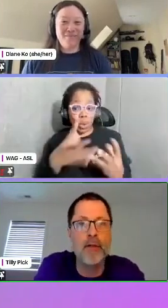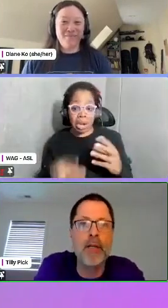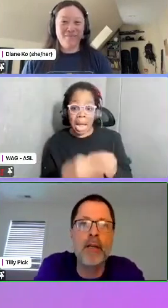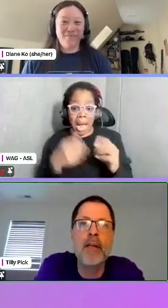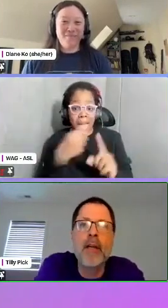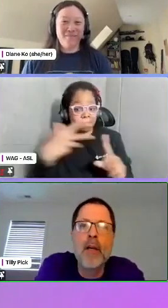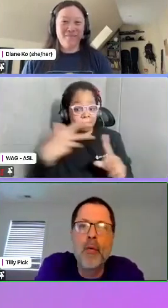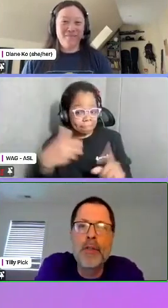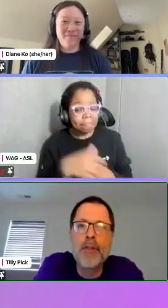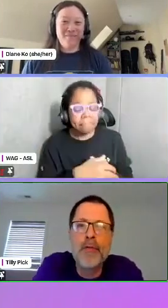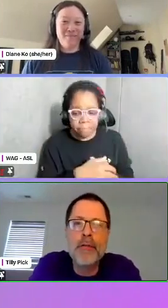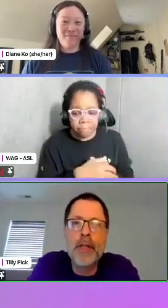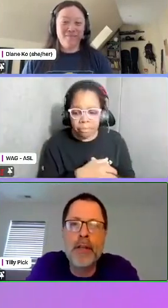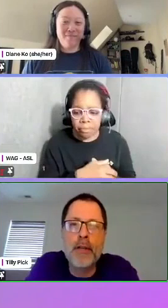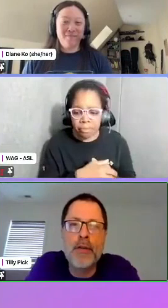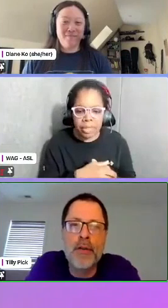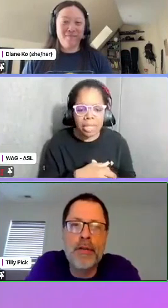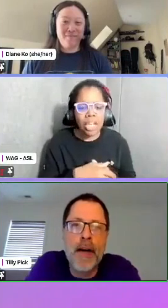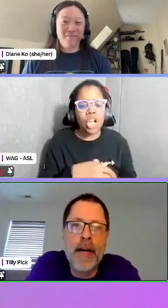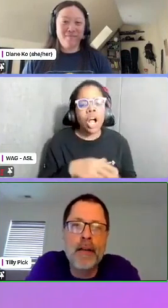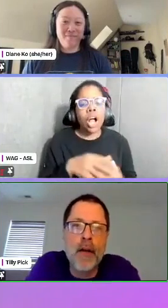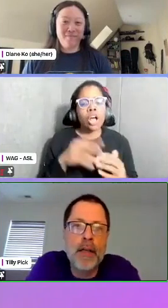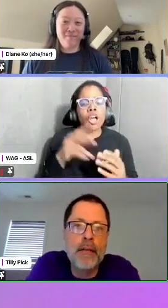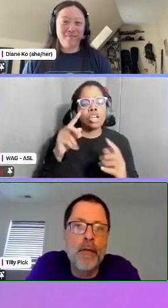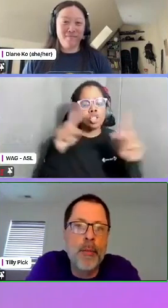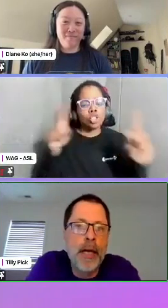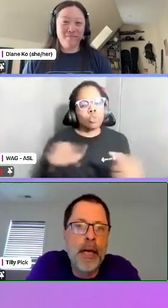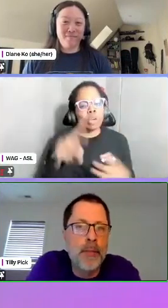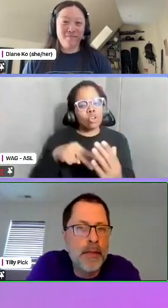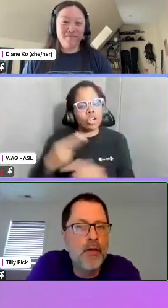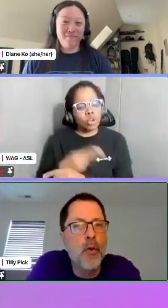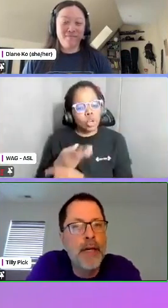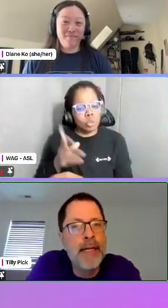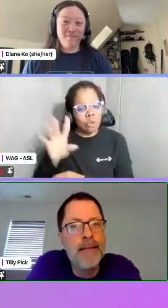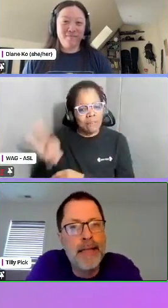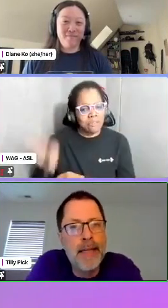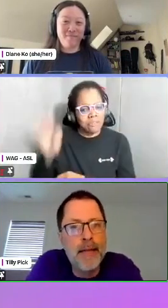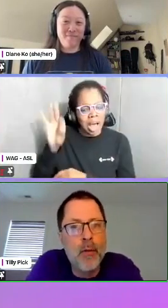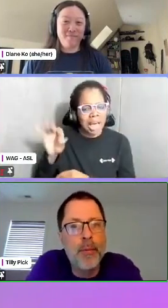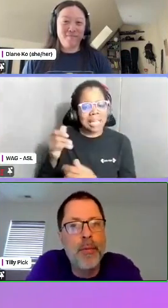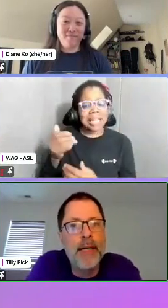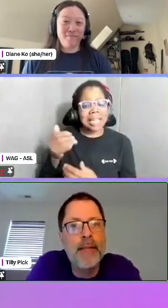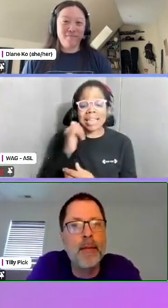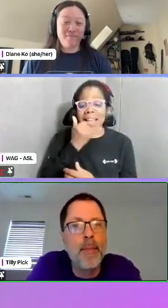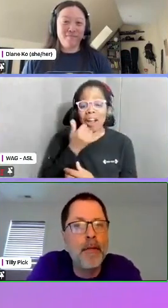reps, using effects, using UID, using context, and using inputs. So that's it for me.